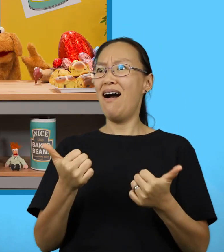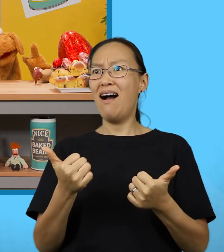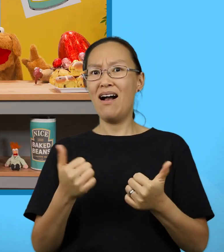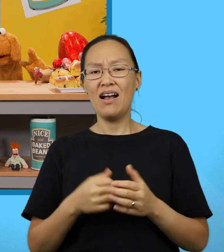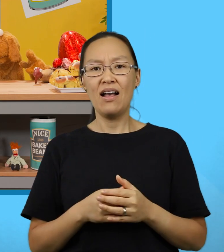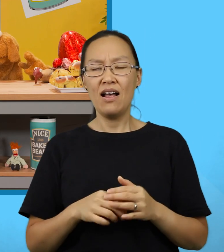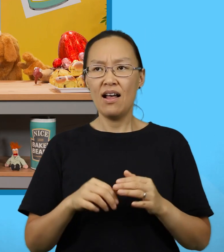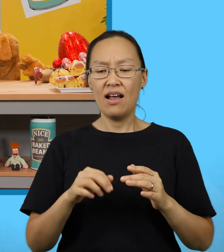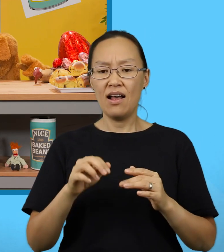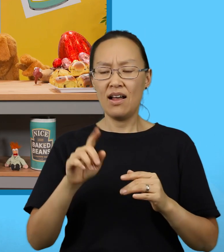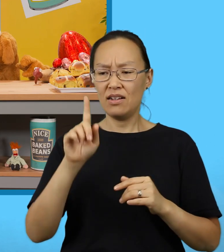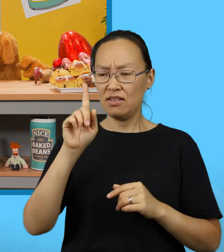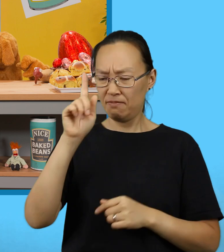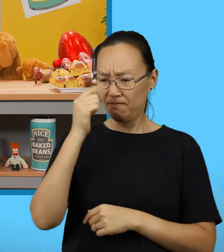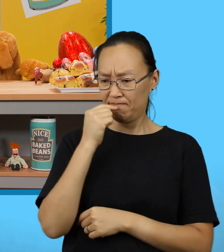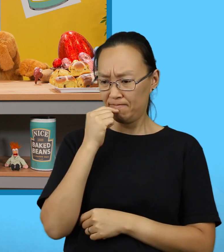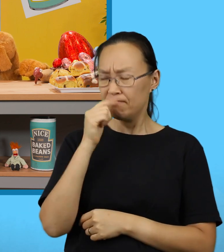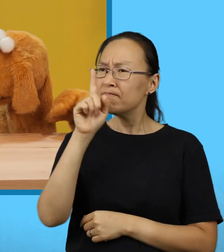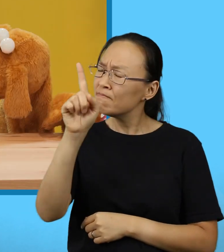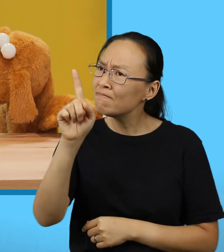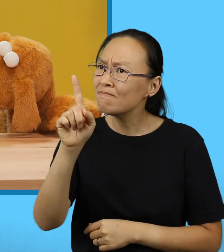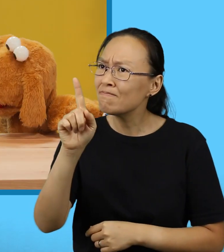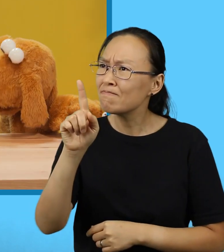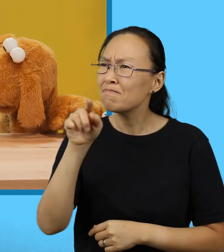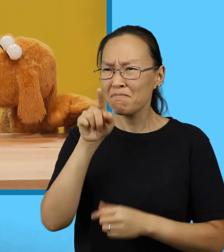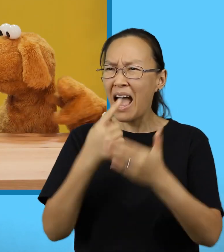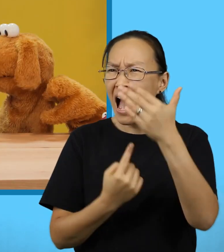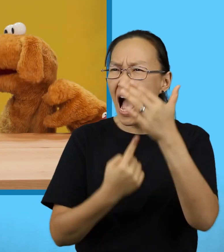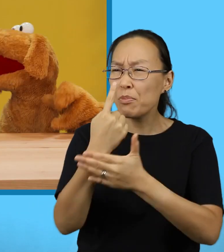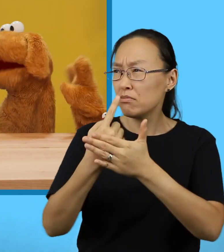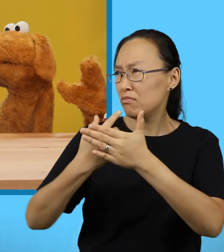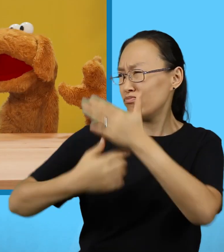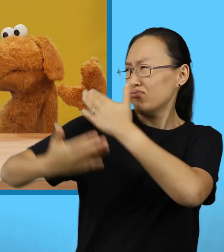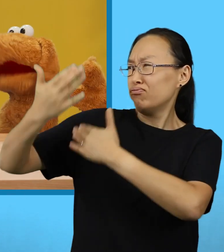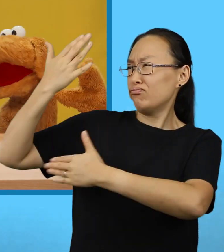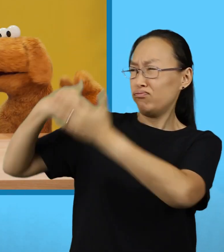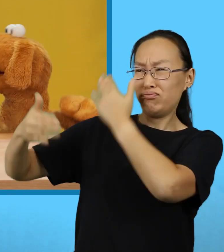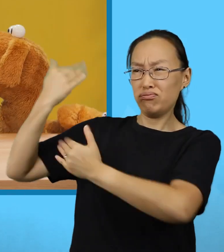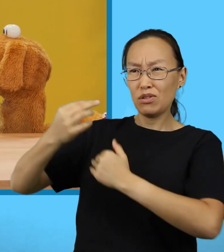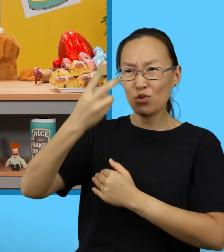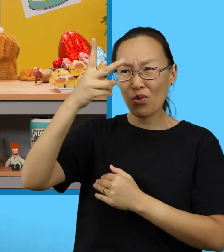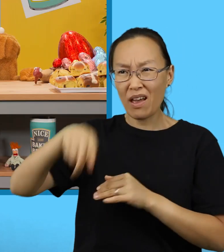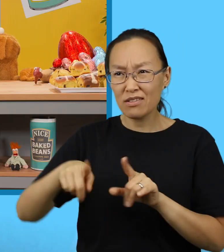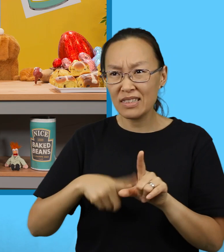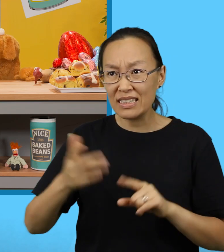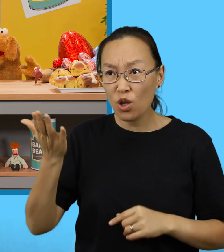Except.. Except what? Well, didn't that like happened 2000 years ago? Yeah.